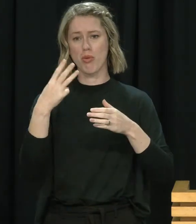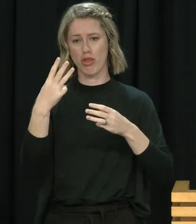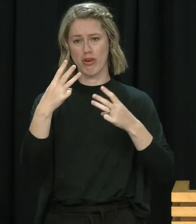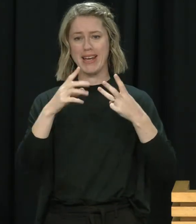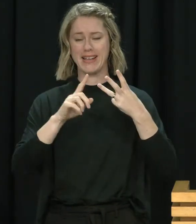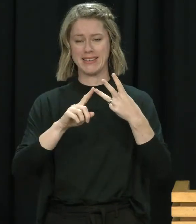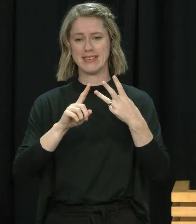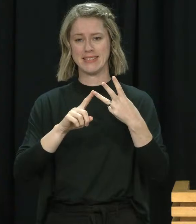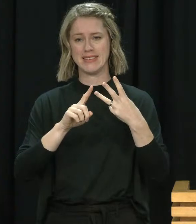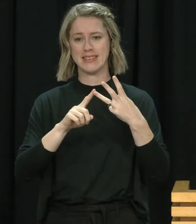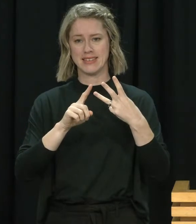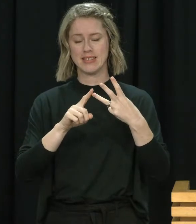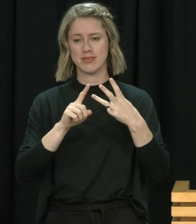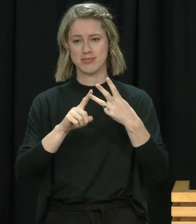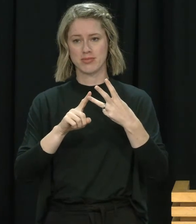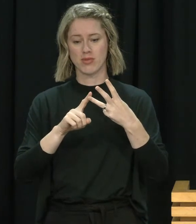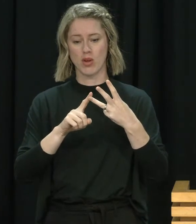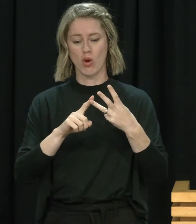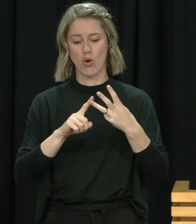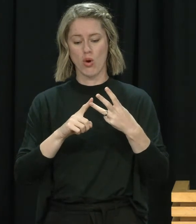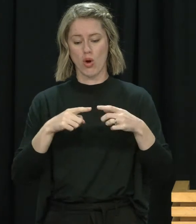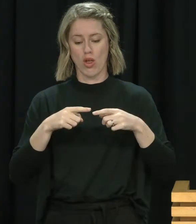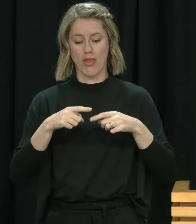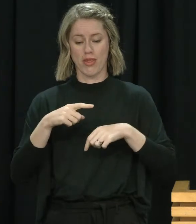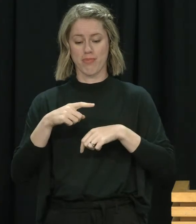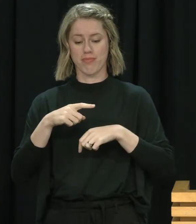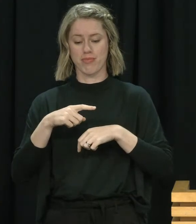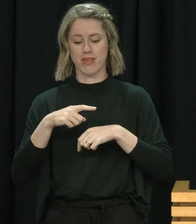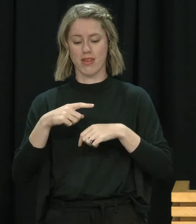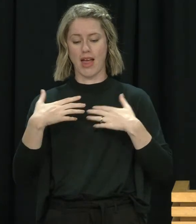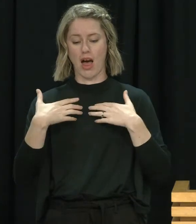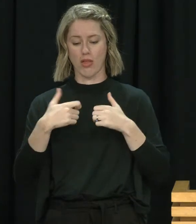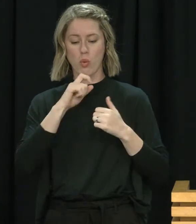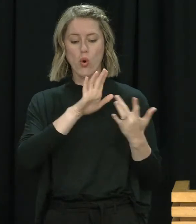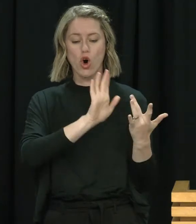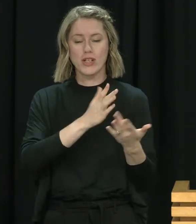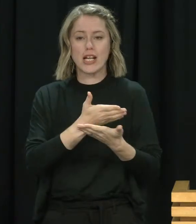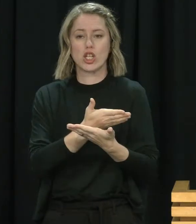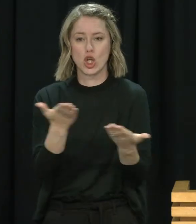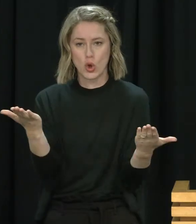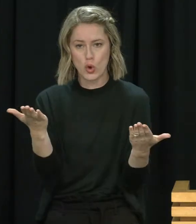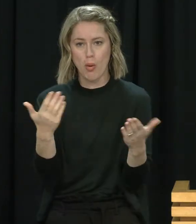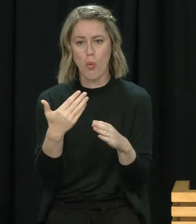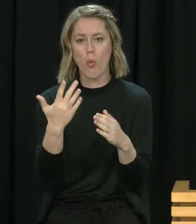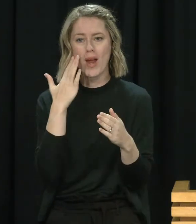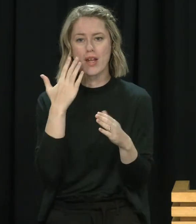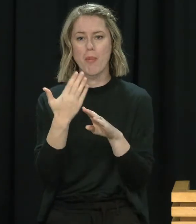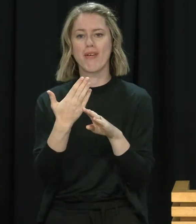there at the moment? I would say to everybody in Group 3, we've been really clear that our